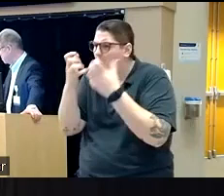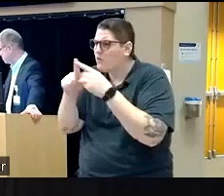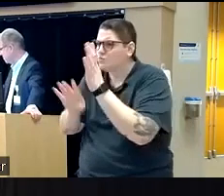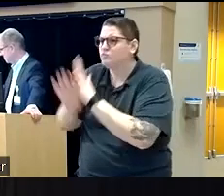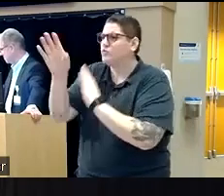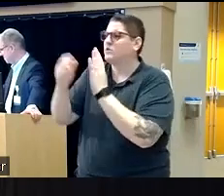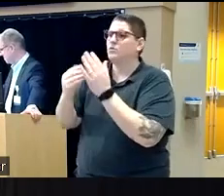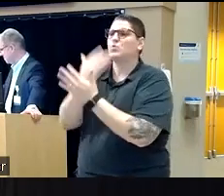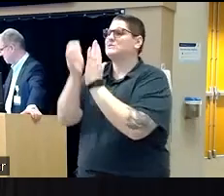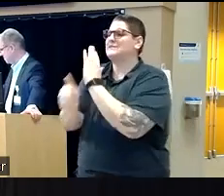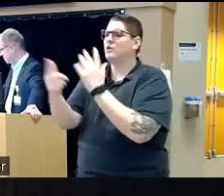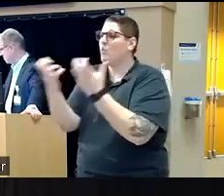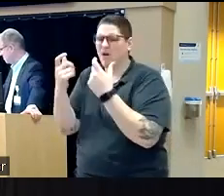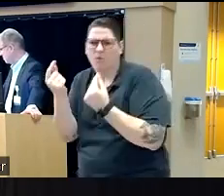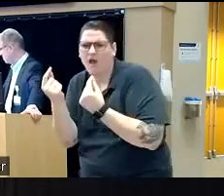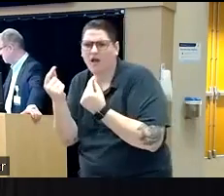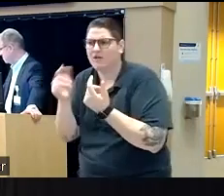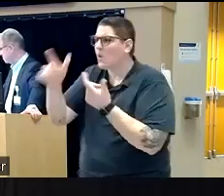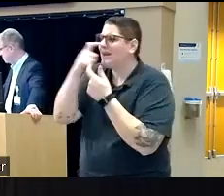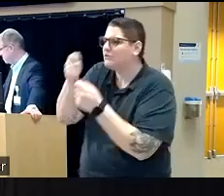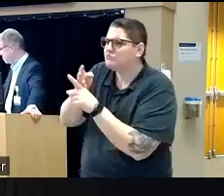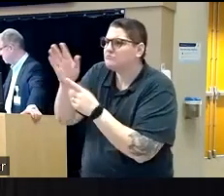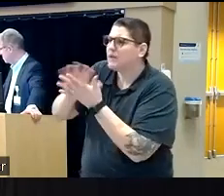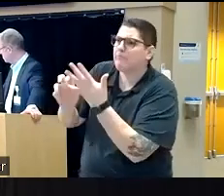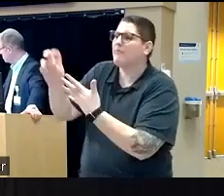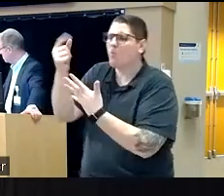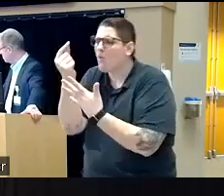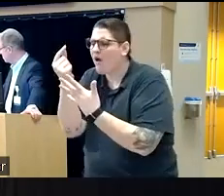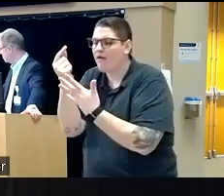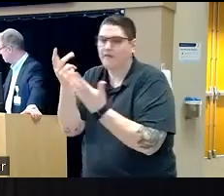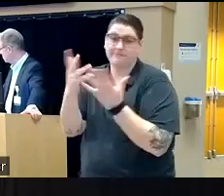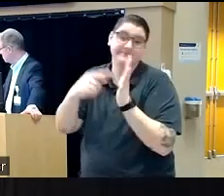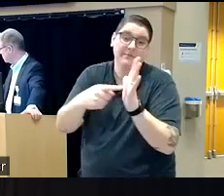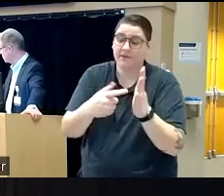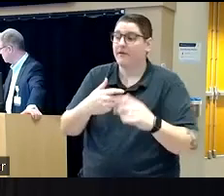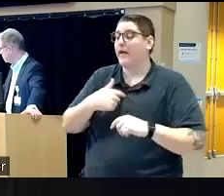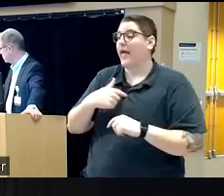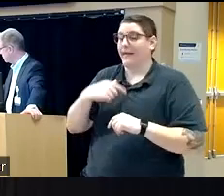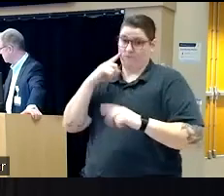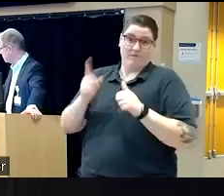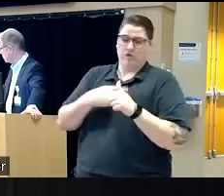and where are their interests so with the solution Focus for example I started small I had Dan come